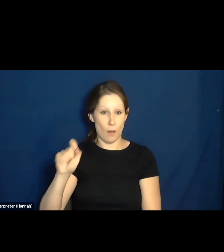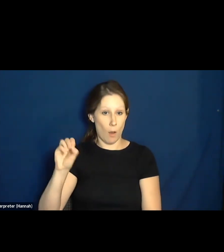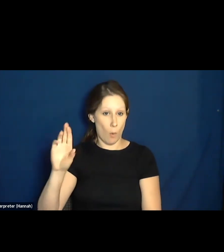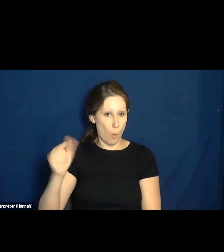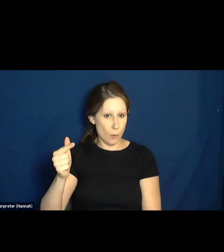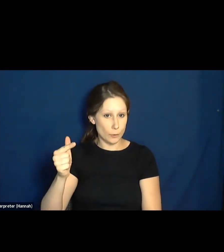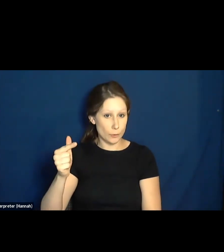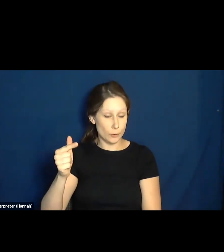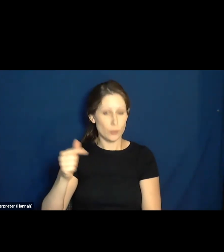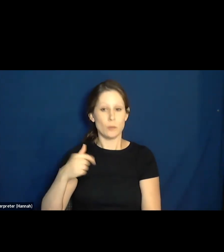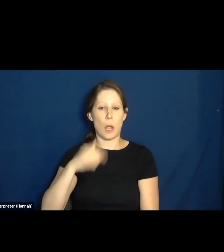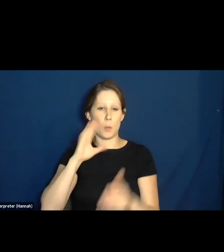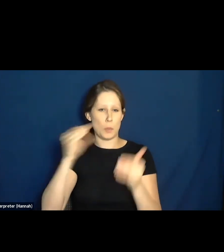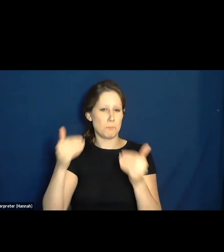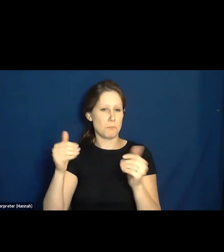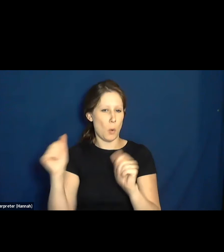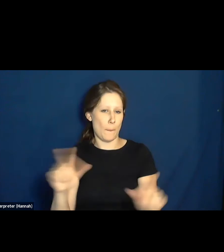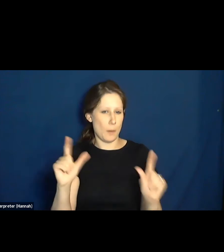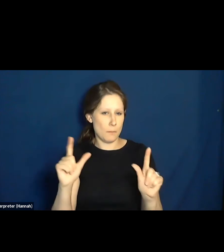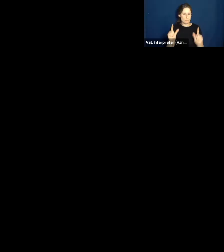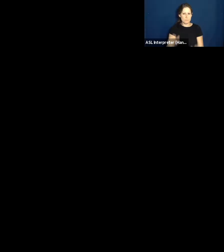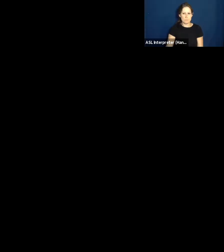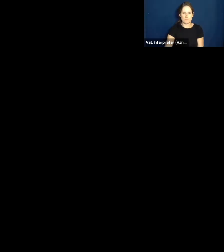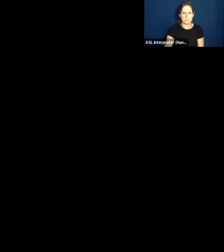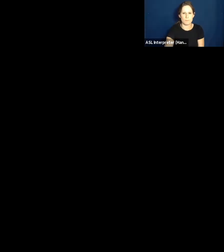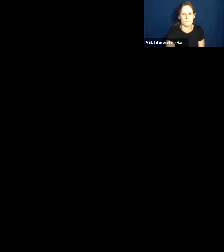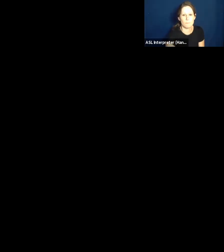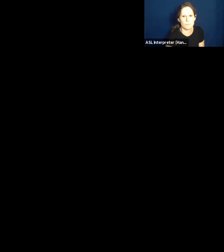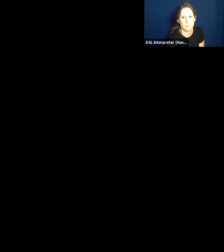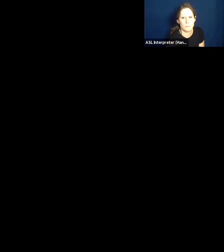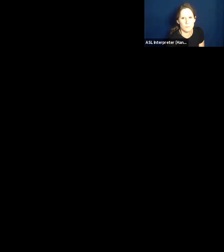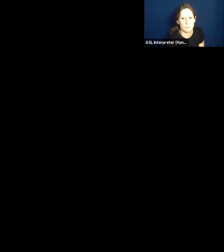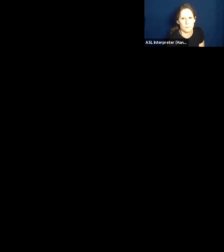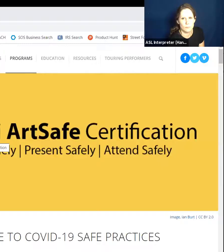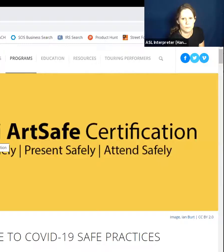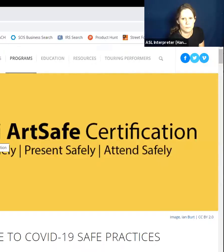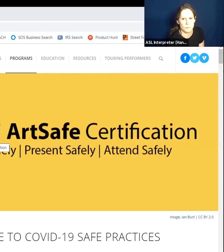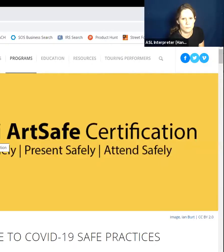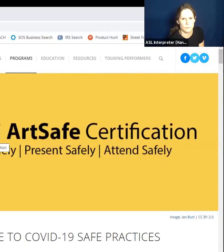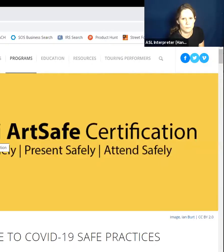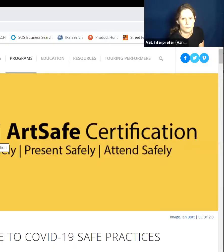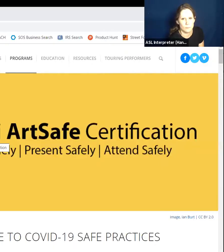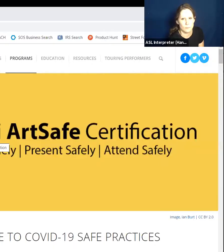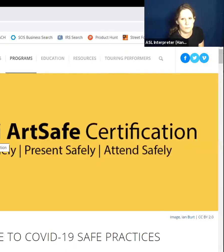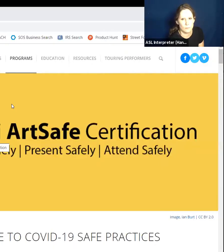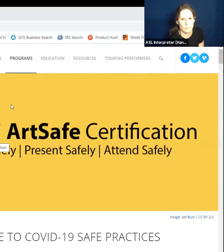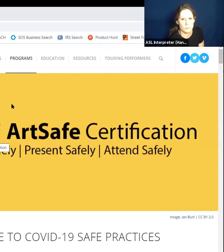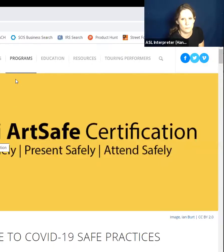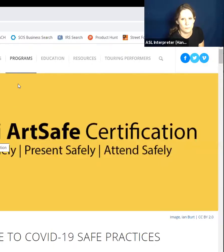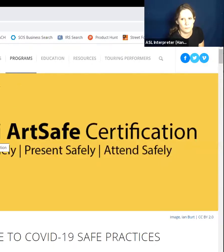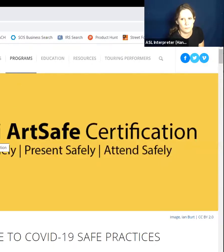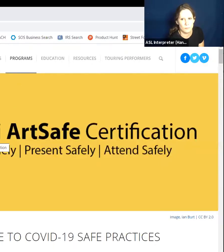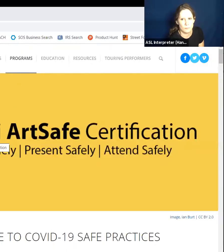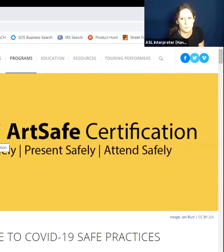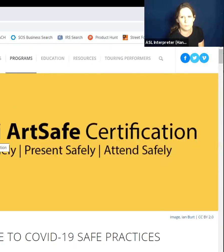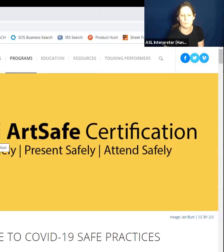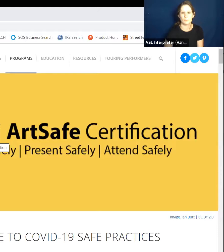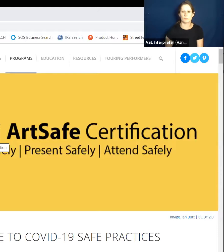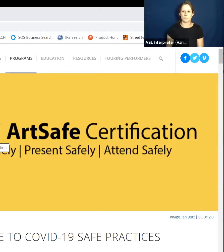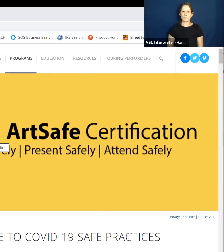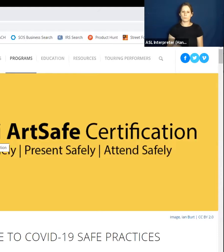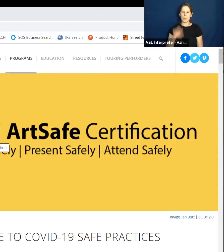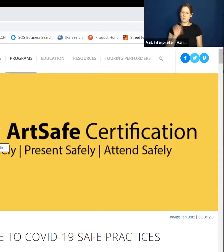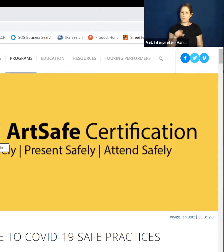I will open that up. This is the site where we have most of the information. Everything